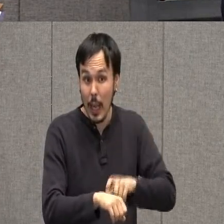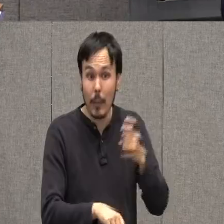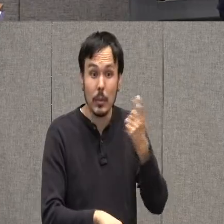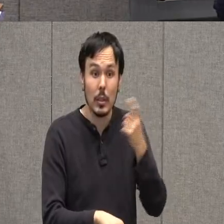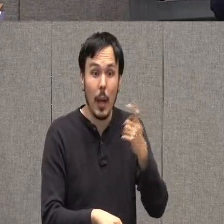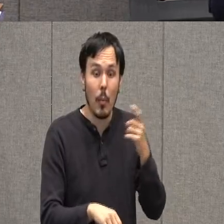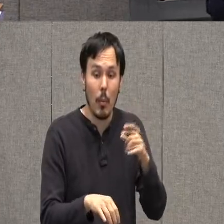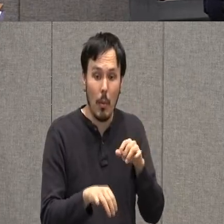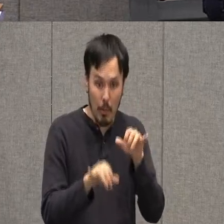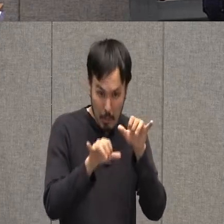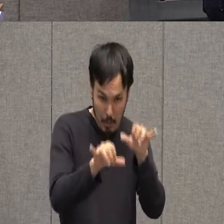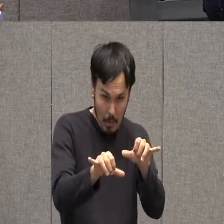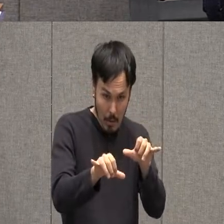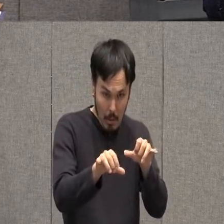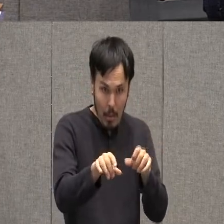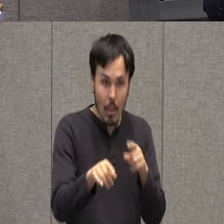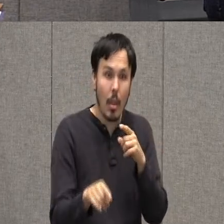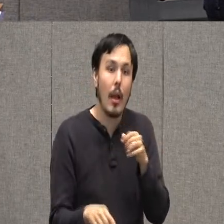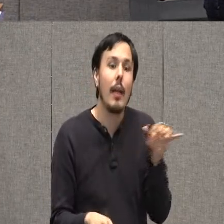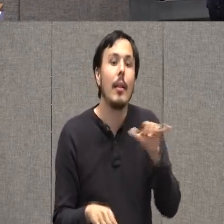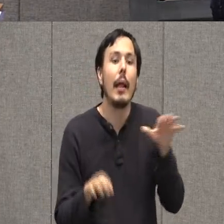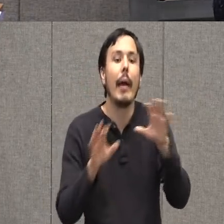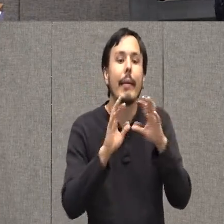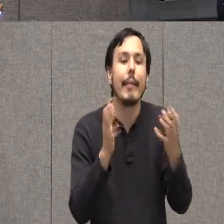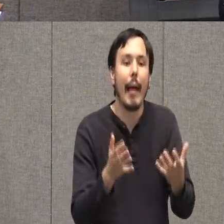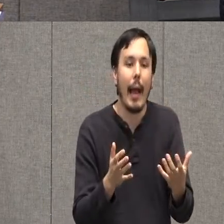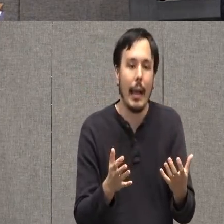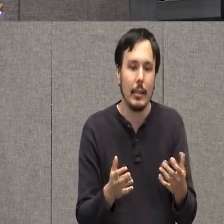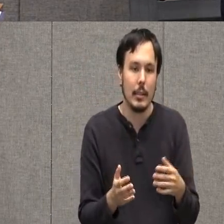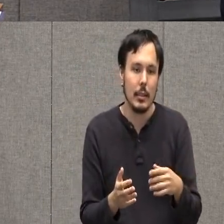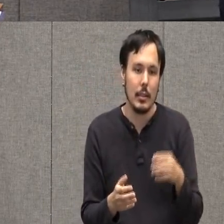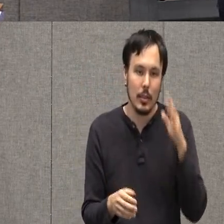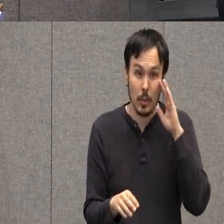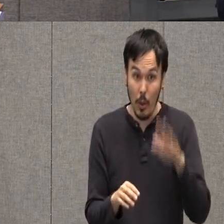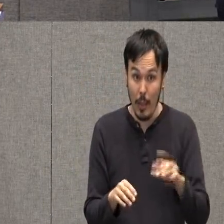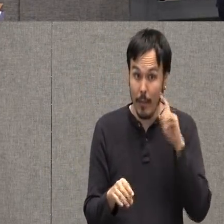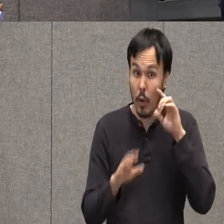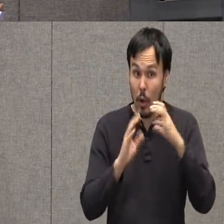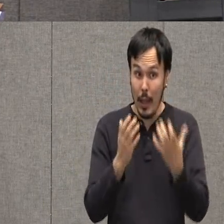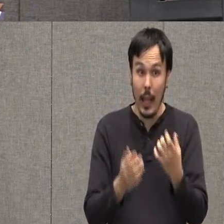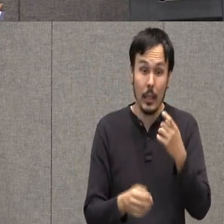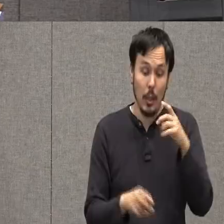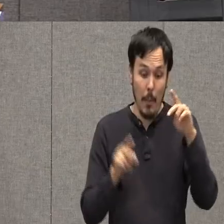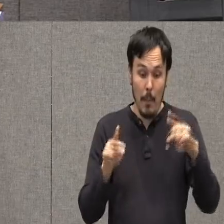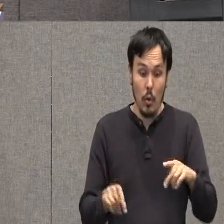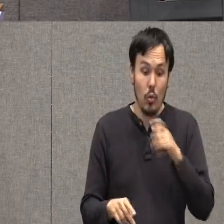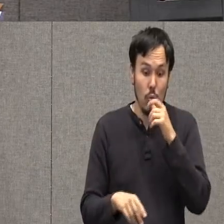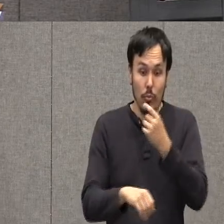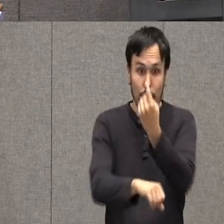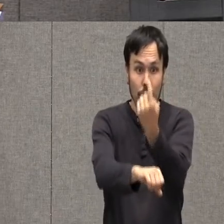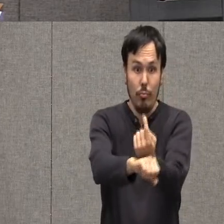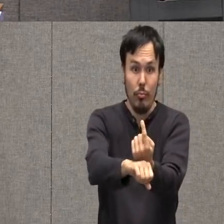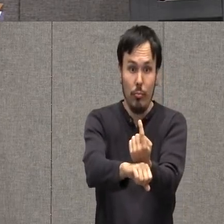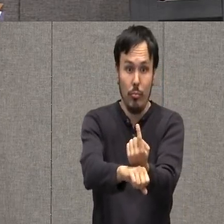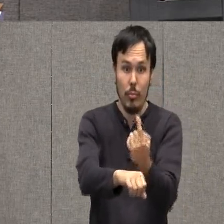like if you're taking a figure drawing class, they have someone set up for a whole hour and you get to work with paints, or charcoals,